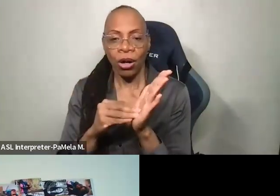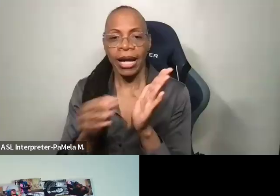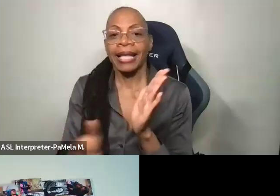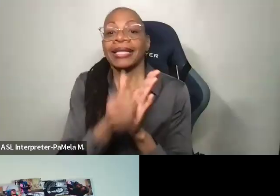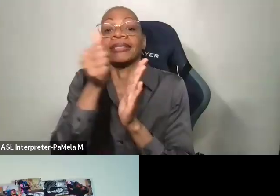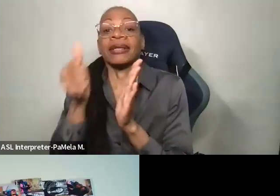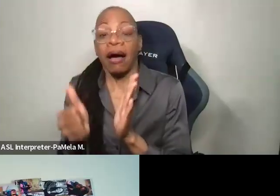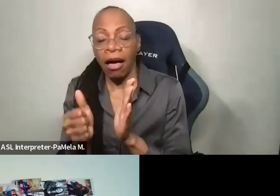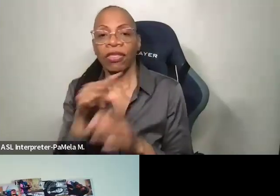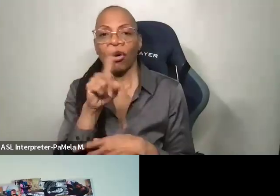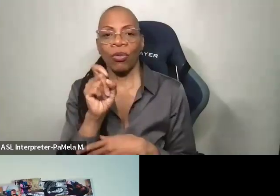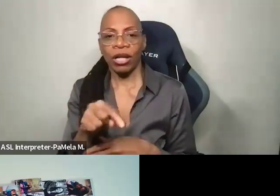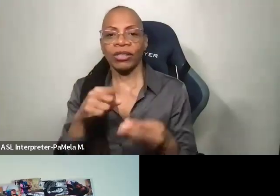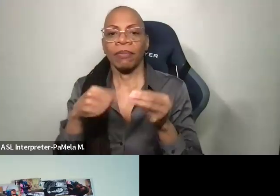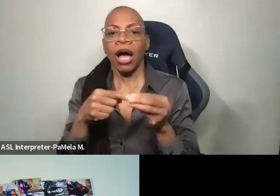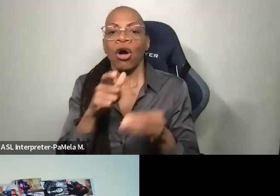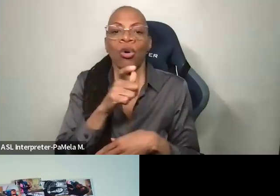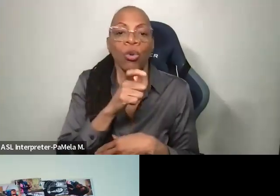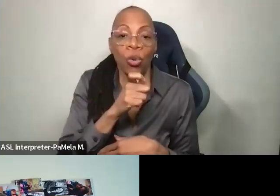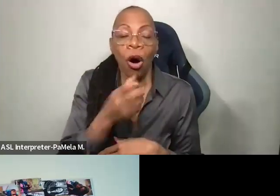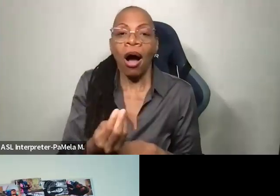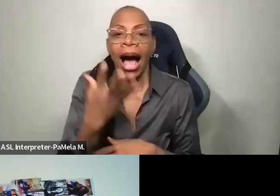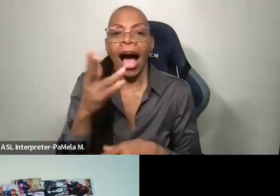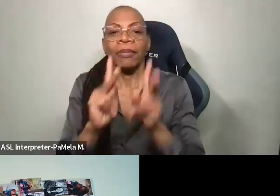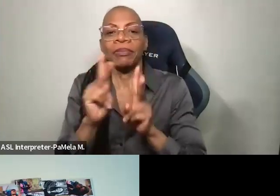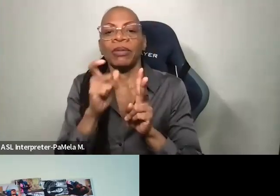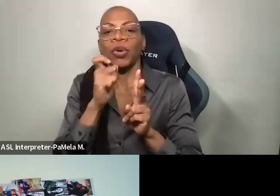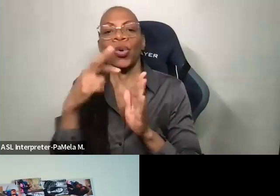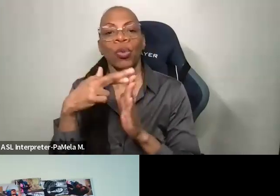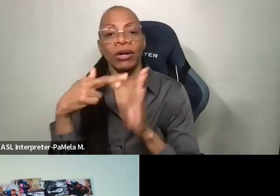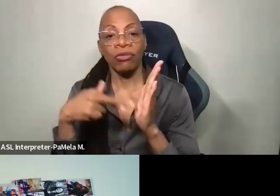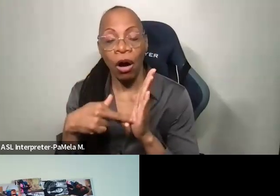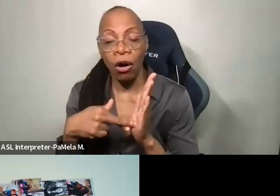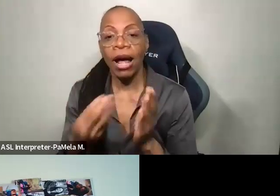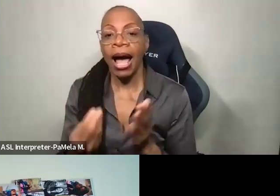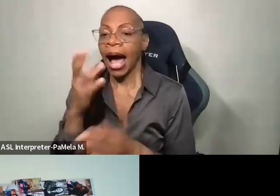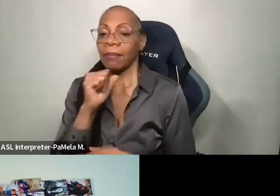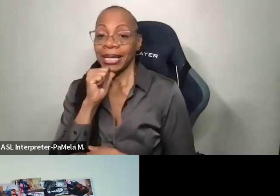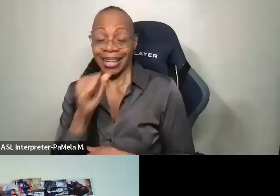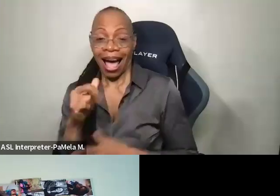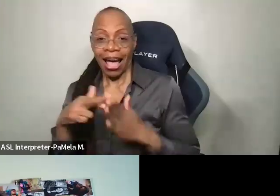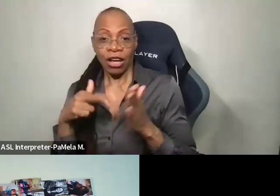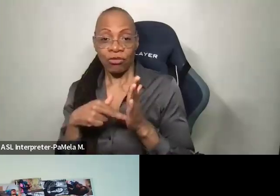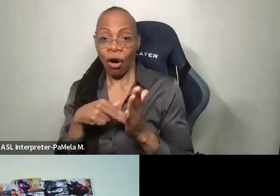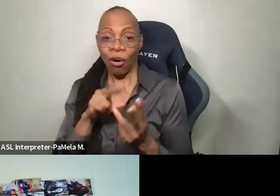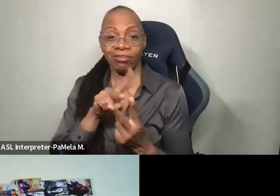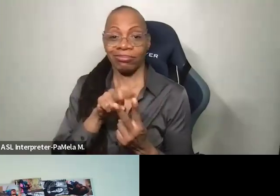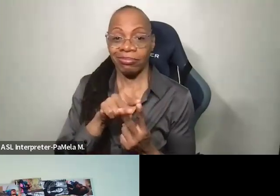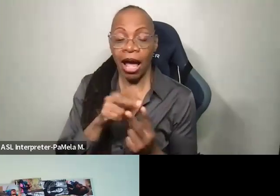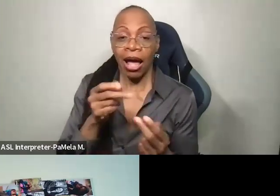you know, how many of those people were then enrolled? How many were not enrolled because either you lost contact with them